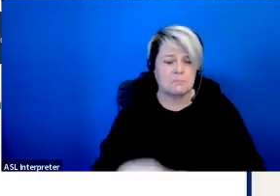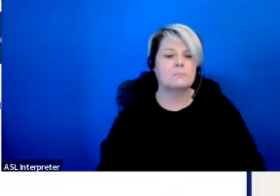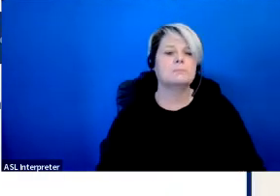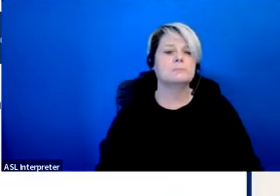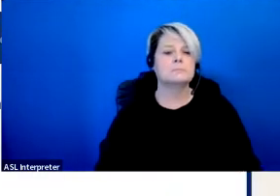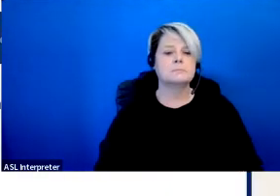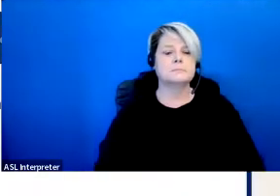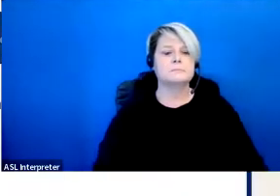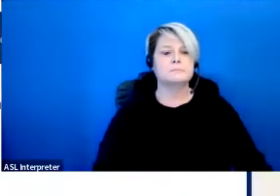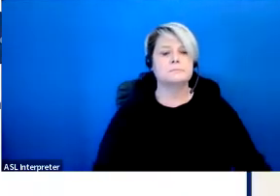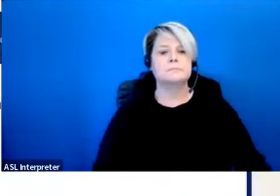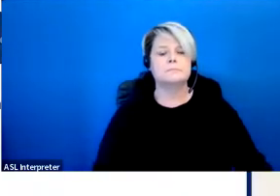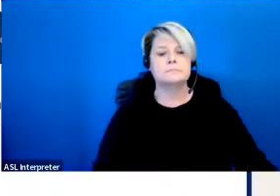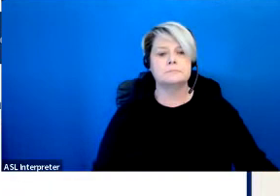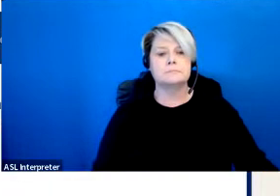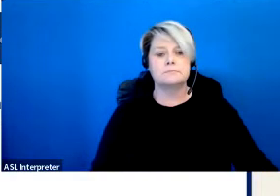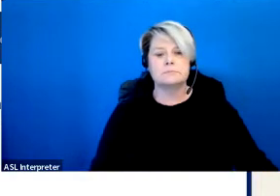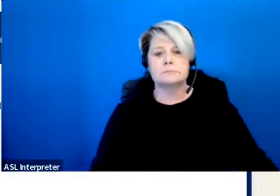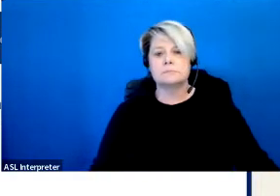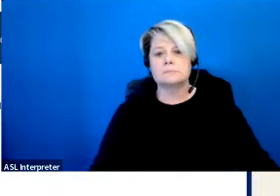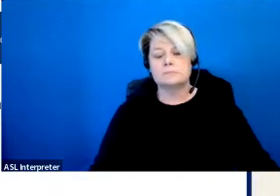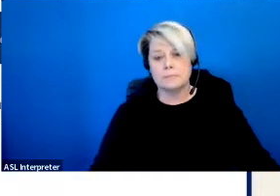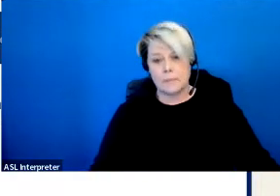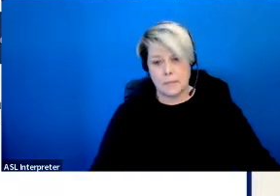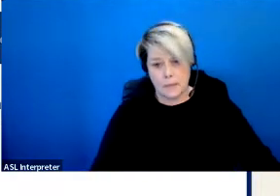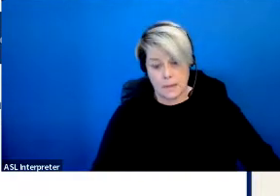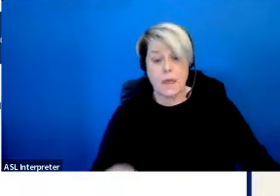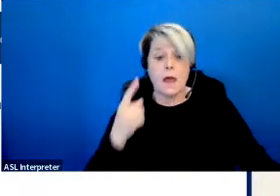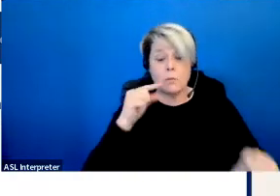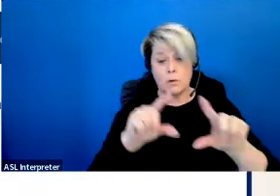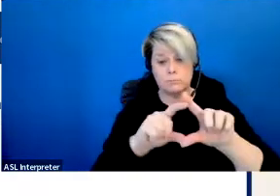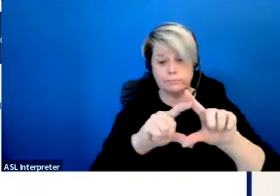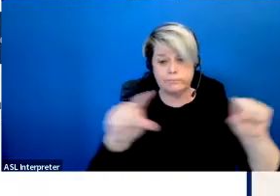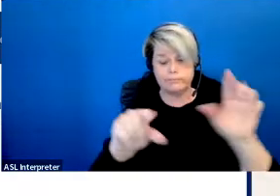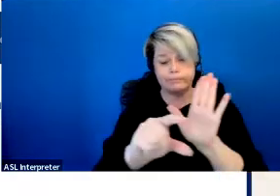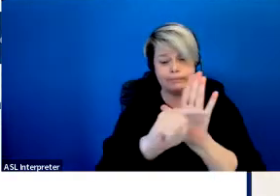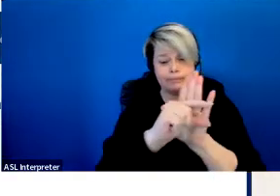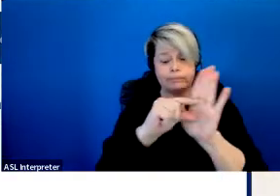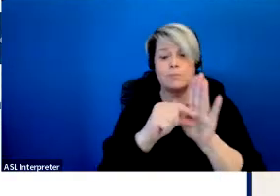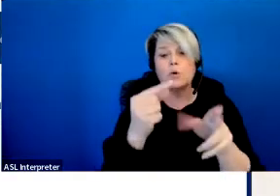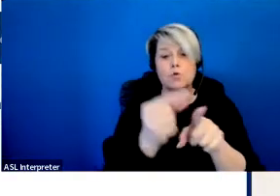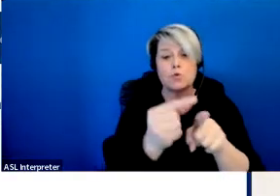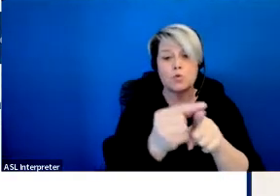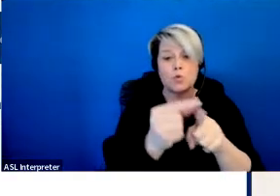bit later. So I just want to highlight. It may seem